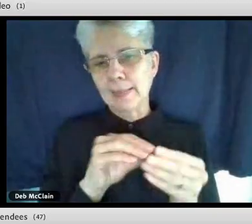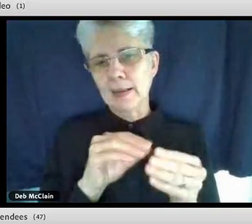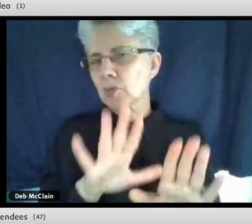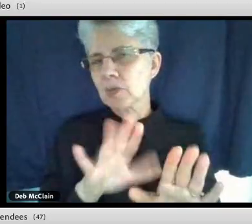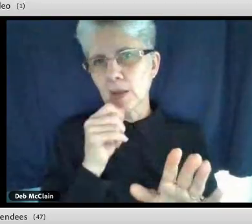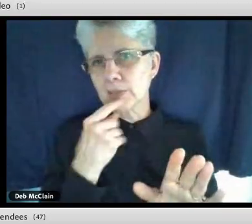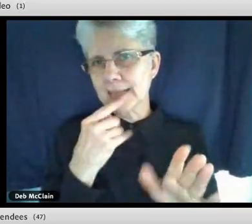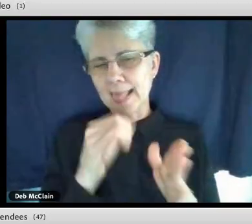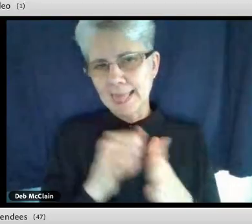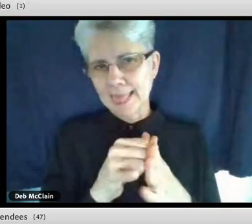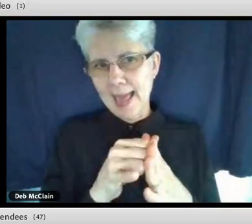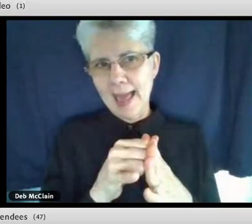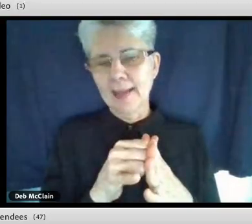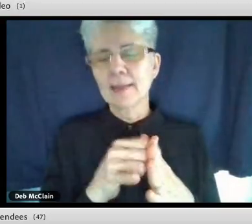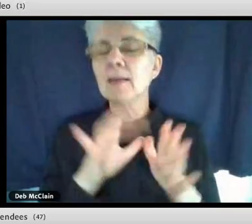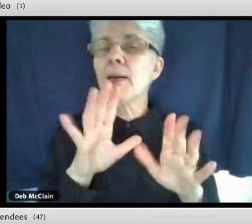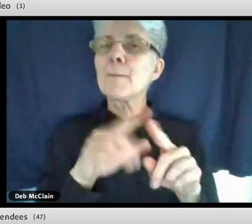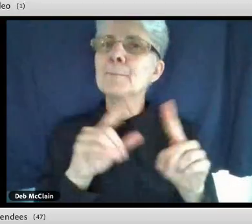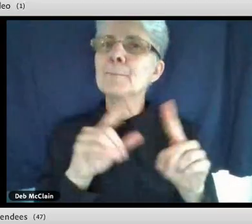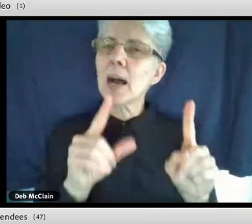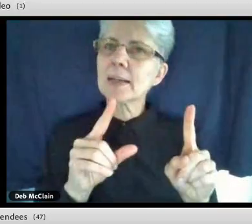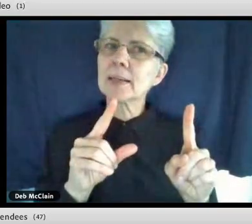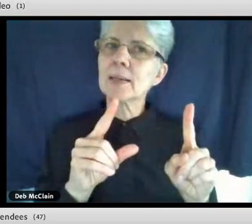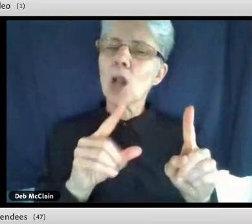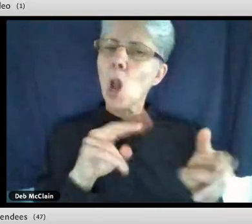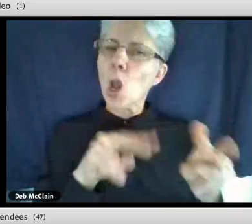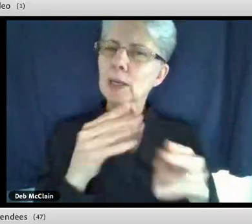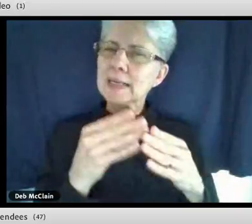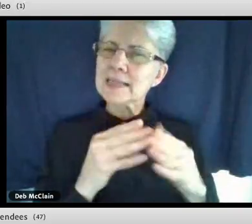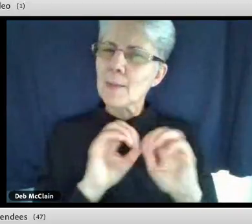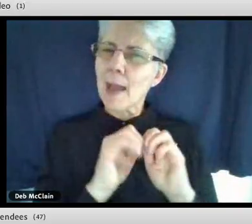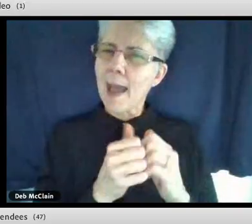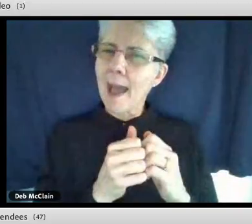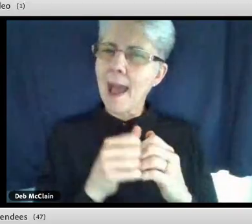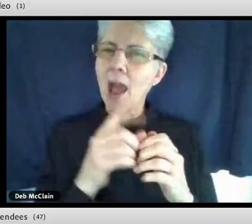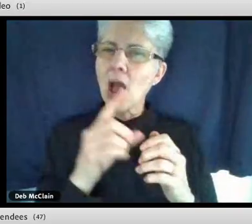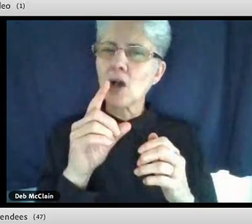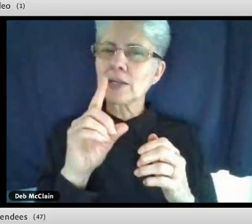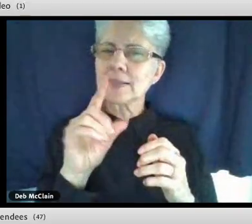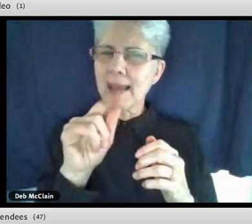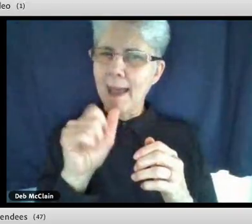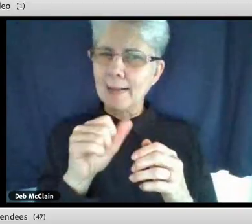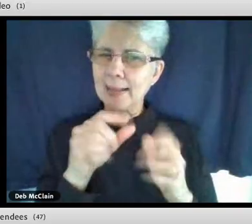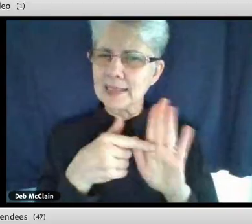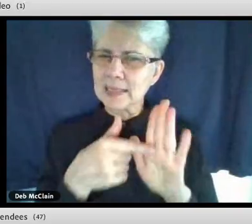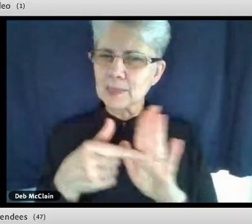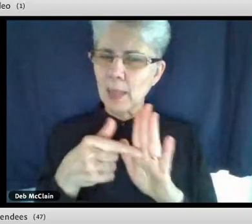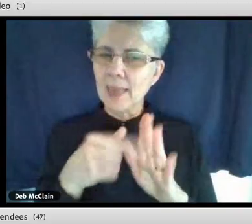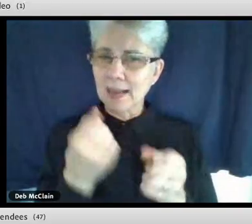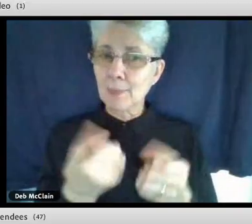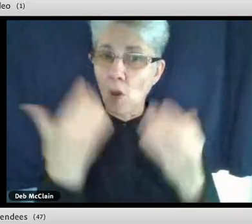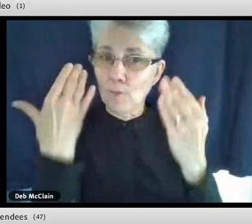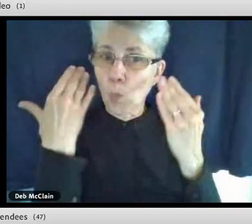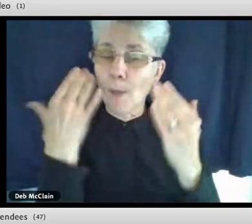and not to feel how you're going to feel, but looking at some of the way the data is displayed can be overwhelming.